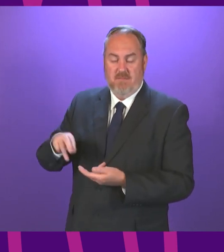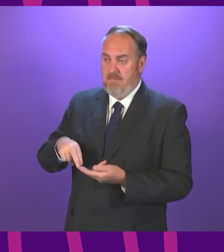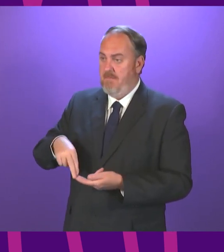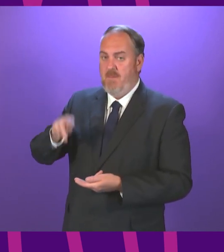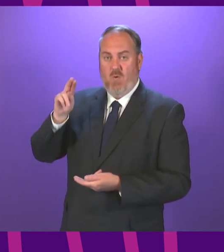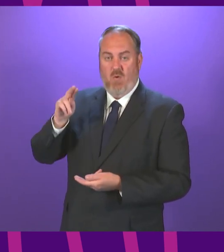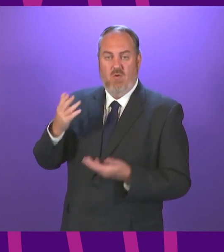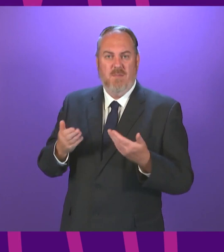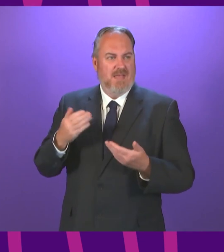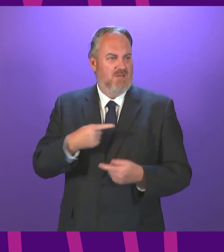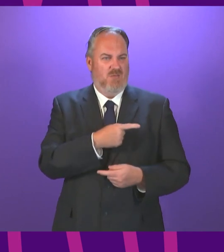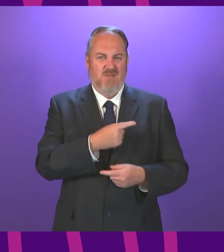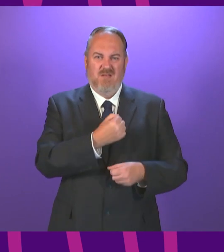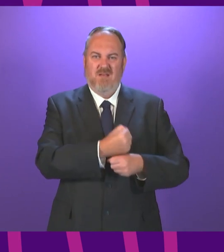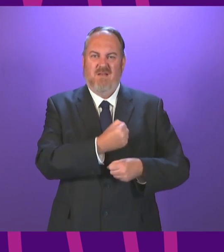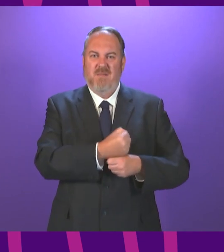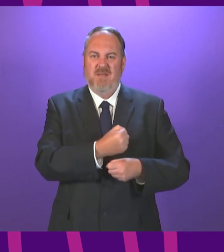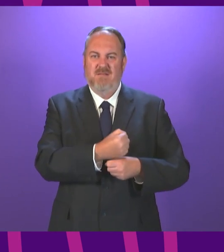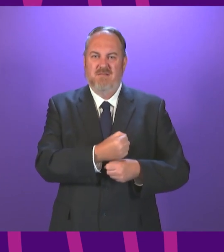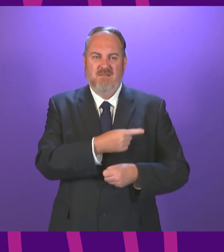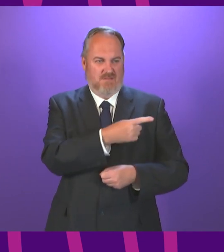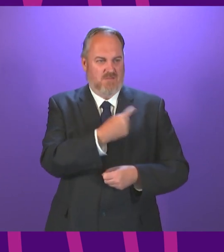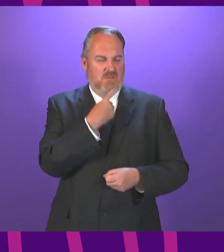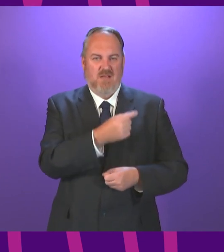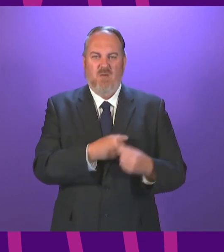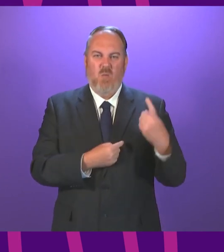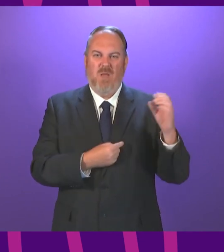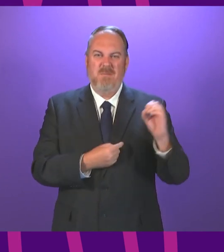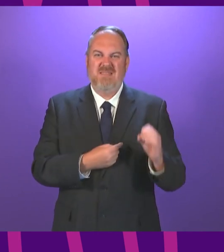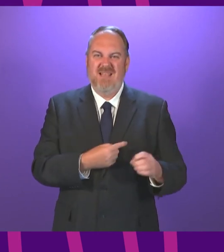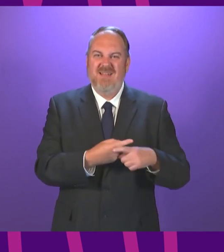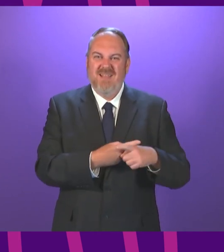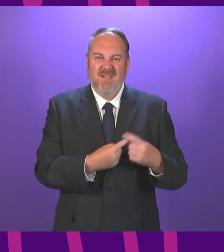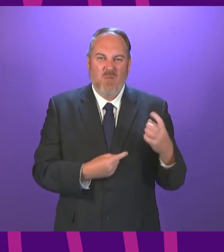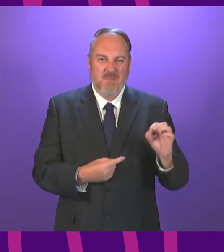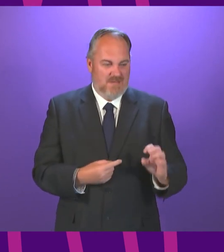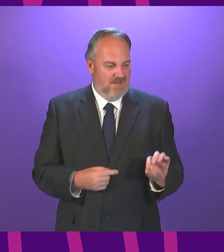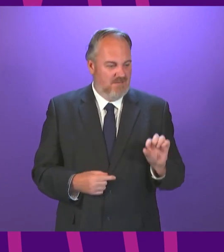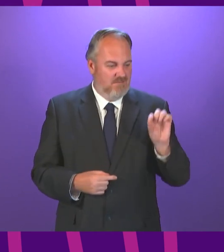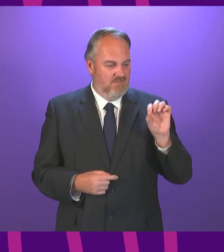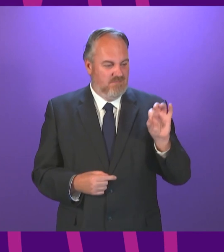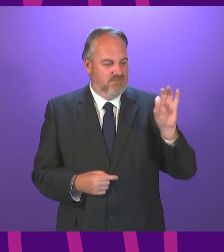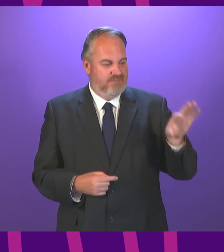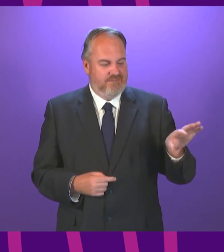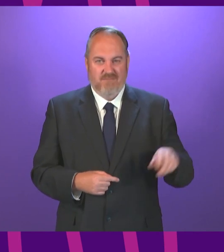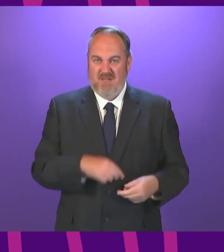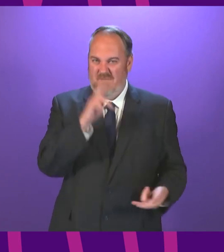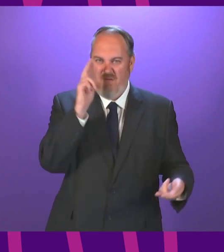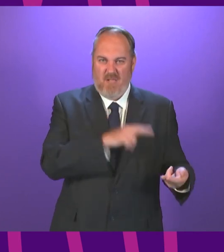Parliament. The rise was 4 per cent—compared with the rather paltry 1 per cent that Mr Cameron’s colleagues south of the border are offering to the NHS—to acknowledge the debt of